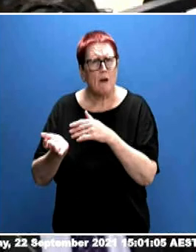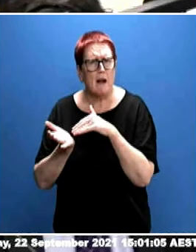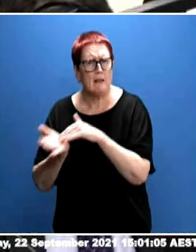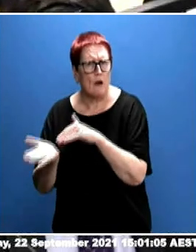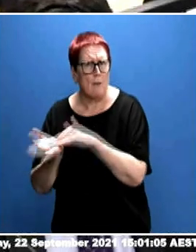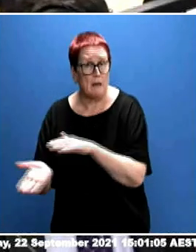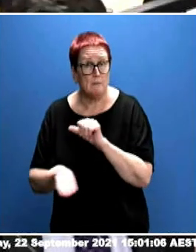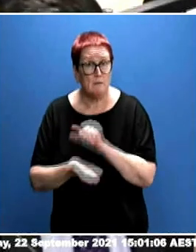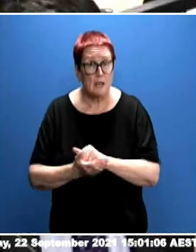That's correct?